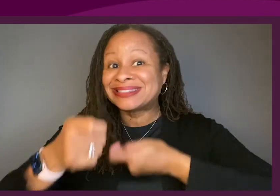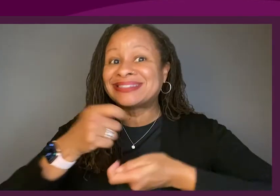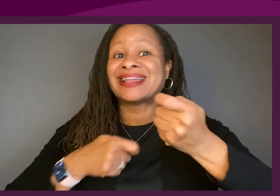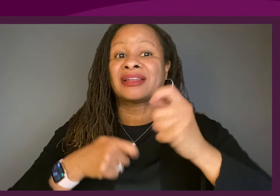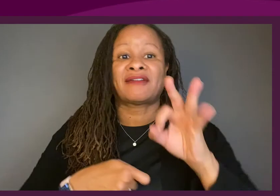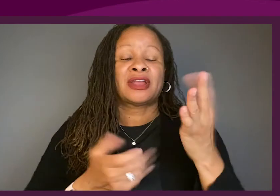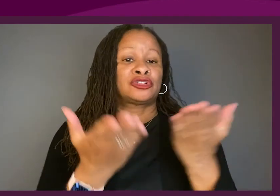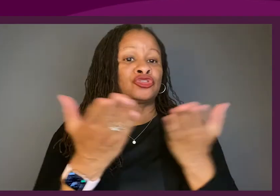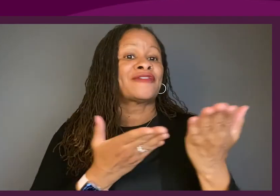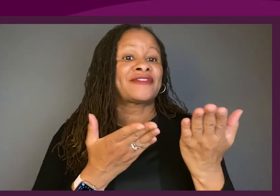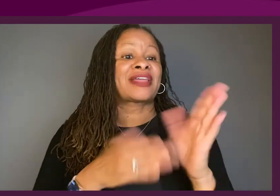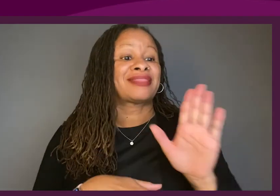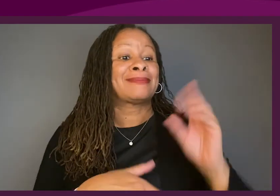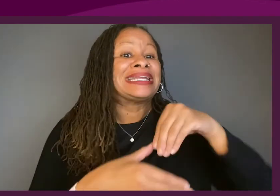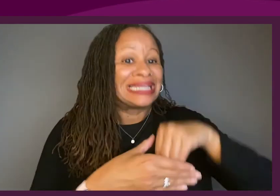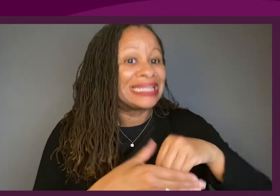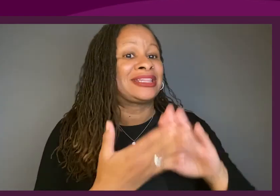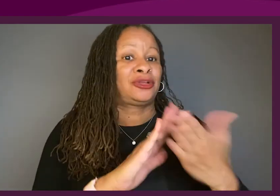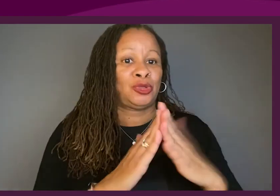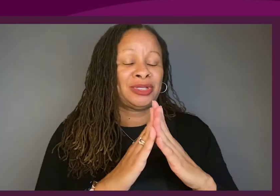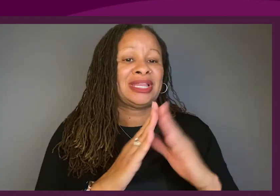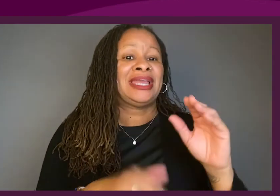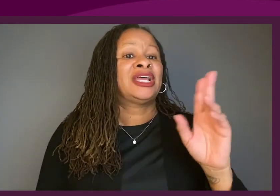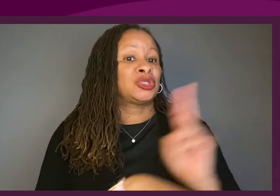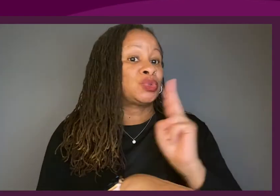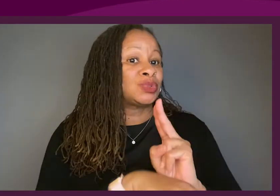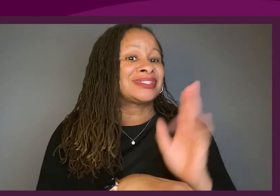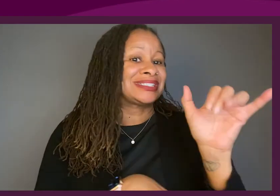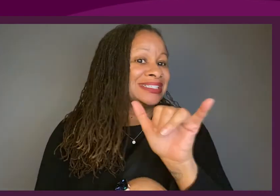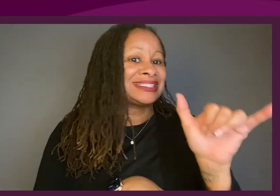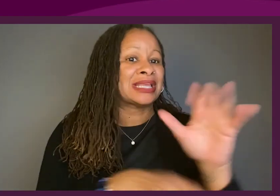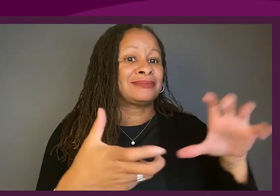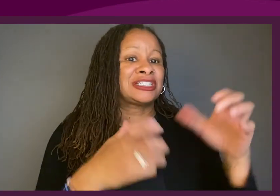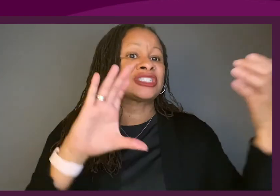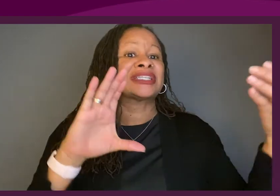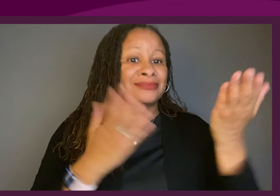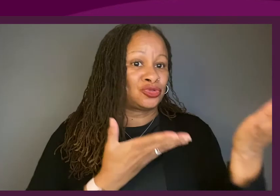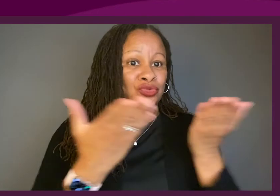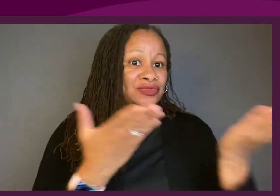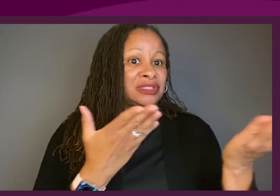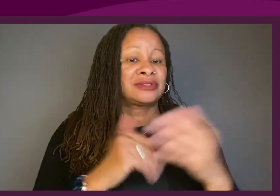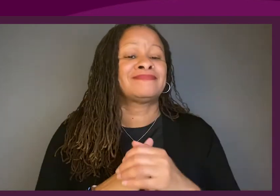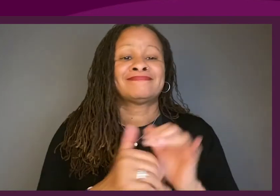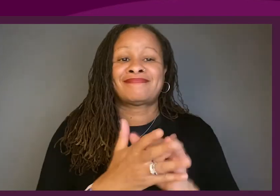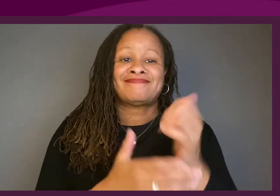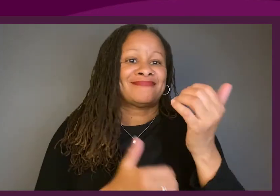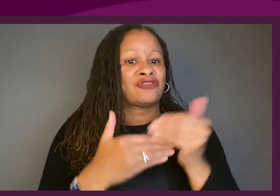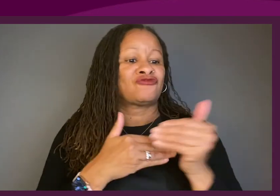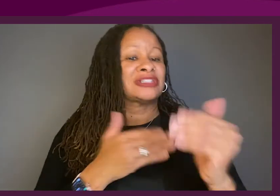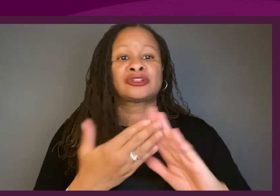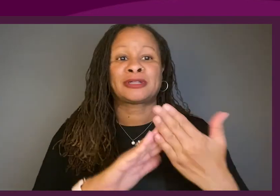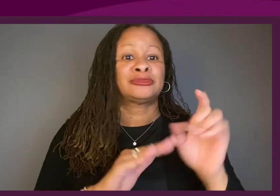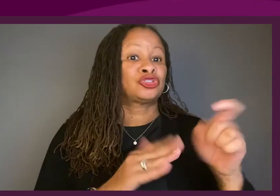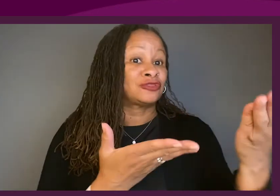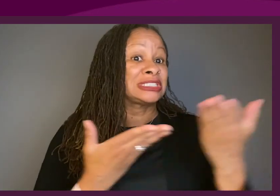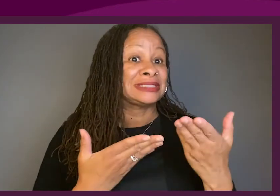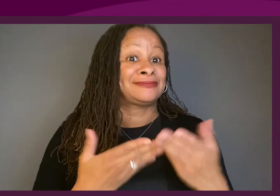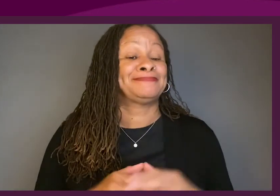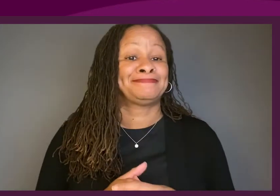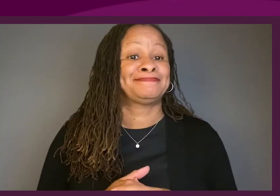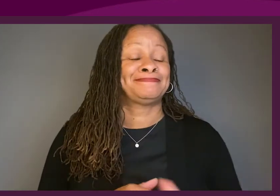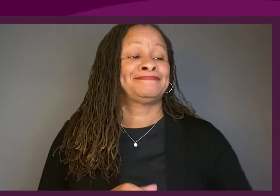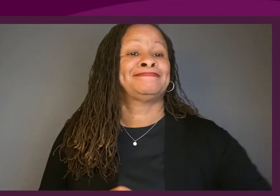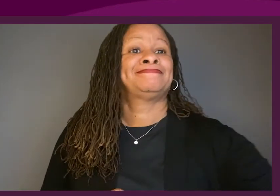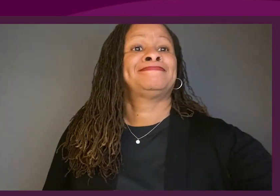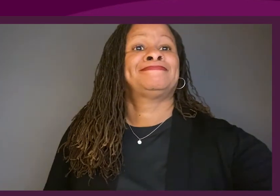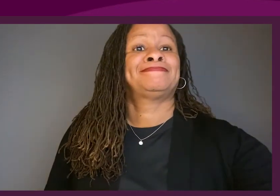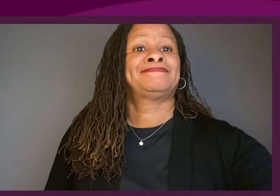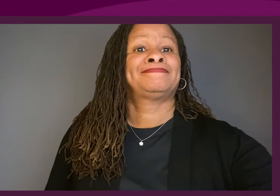The Rehab Act is now almost 50 years old and that law which...